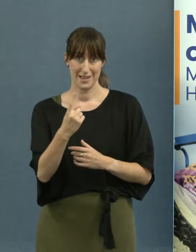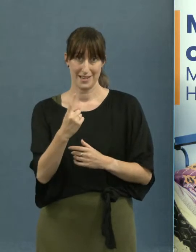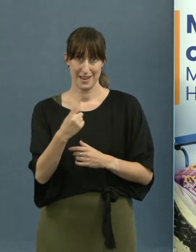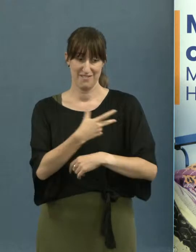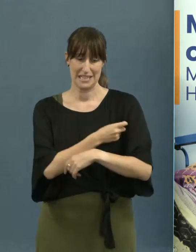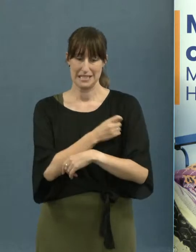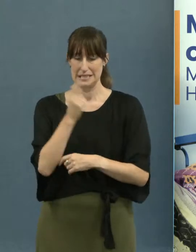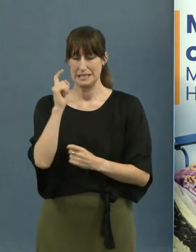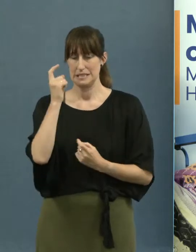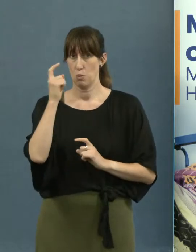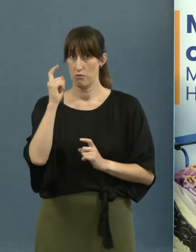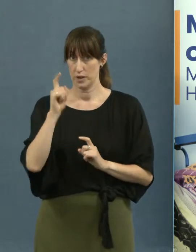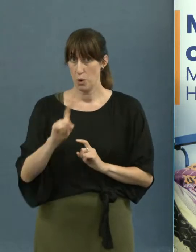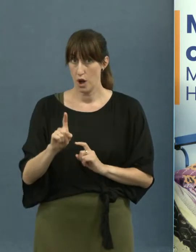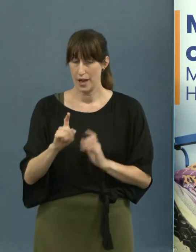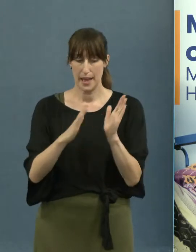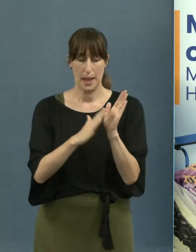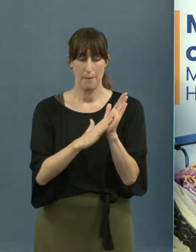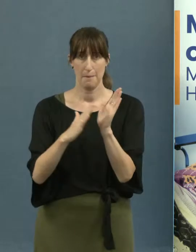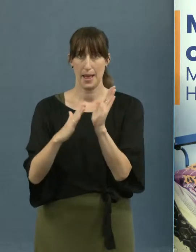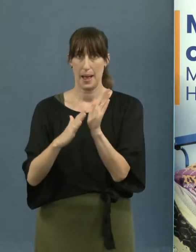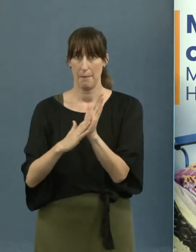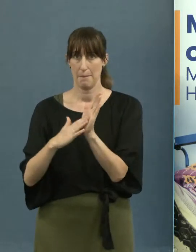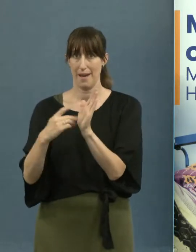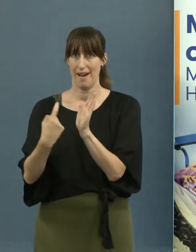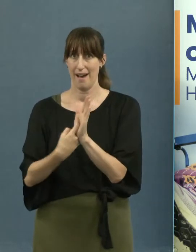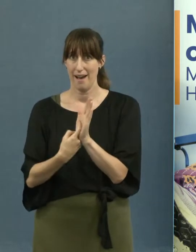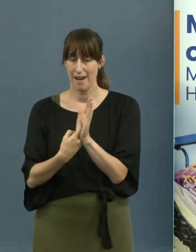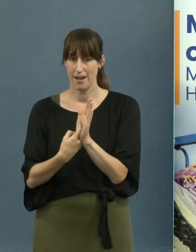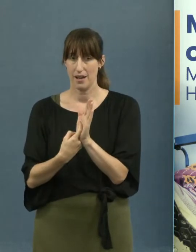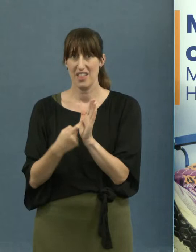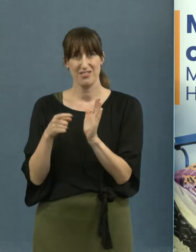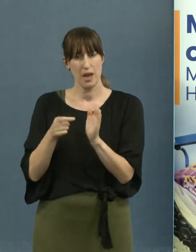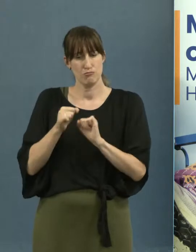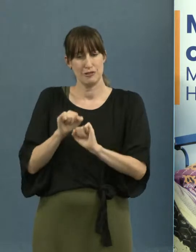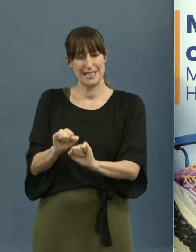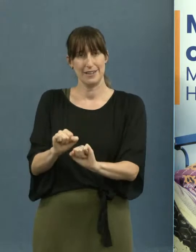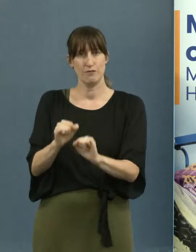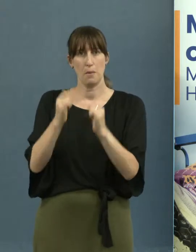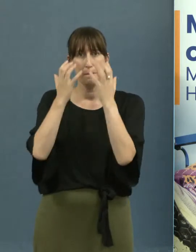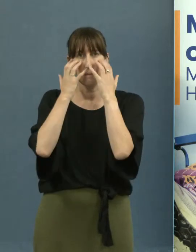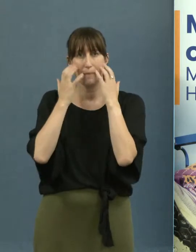concerned about is MMR, because